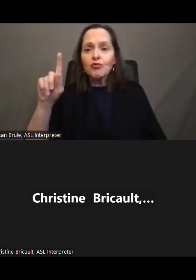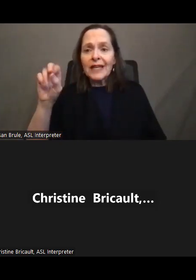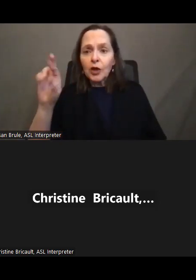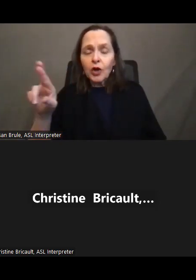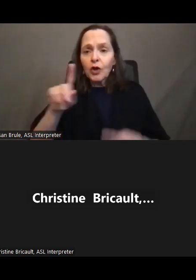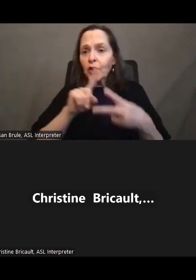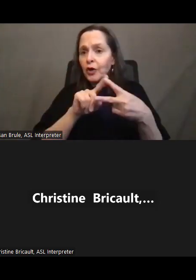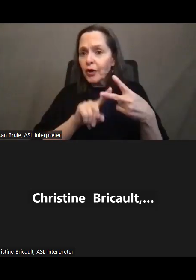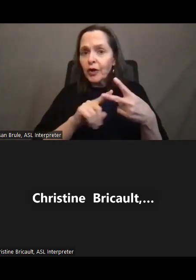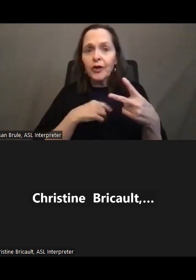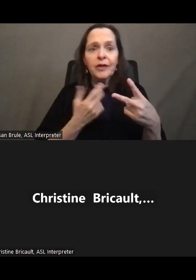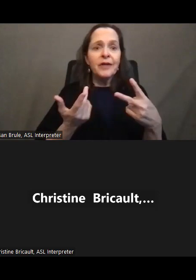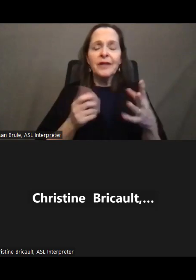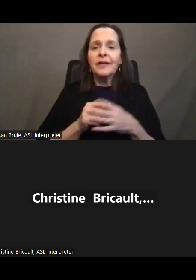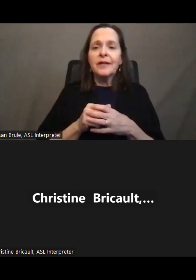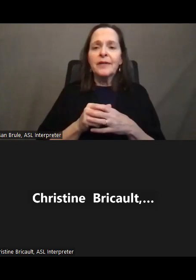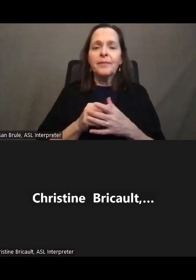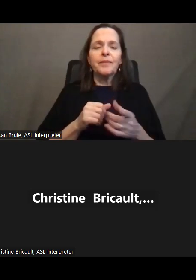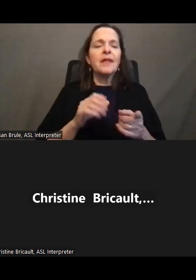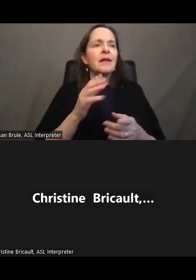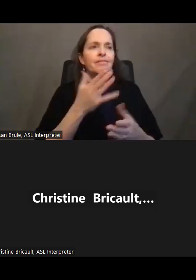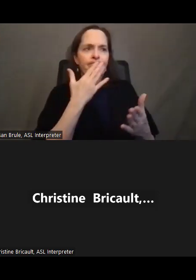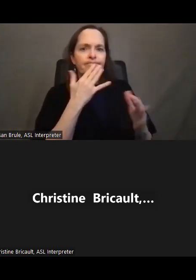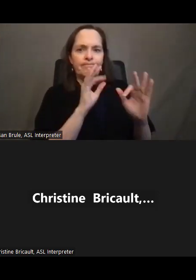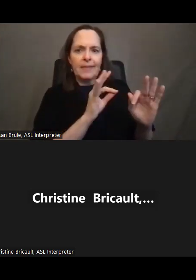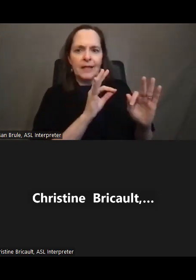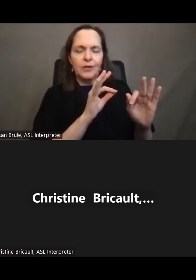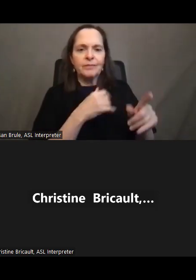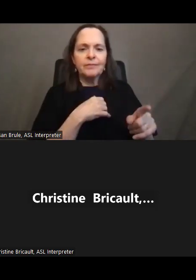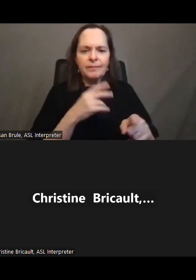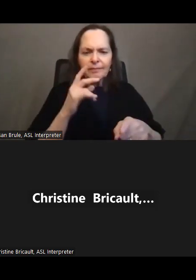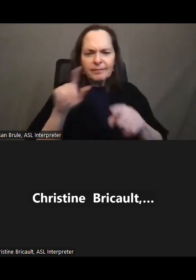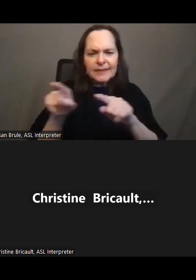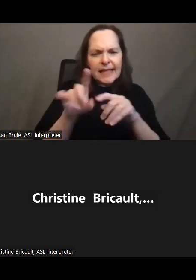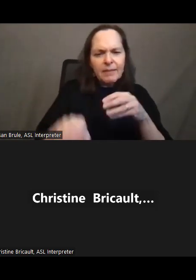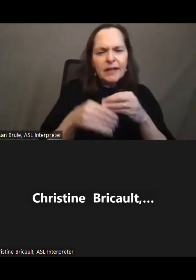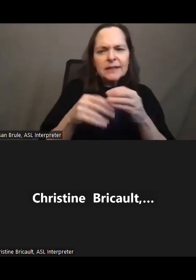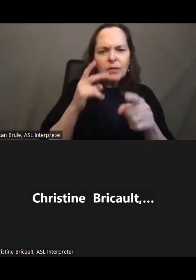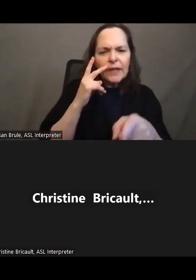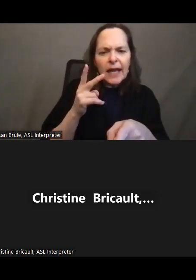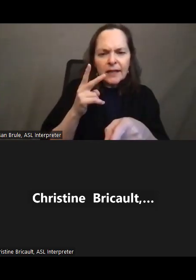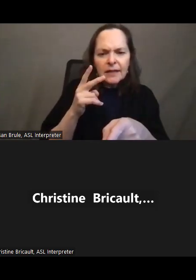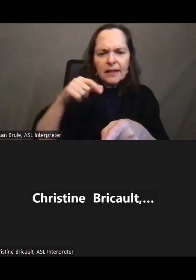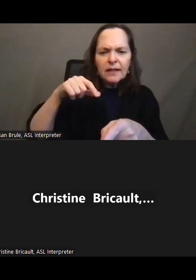familiarize their -- it looks like we have a comment in the Q & A too. Lilia, can you read that?